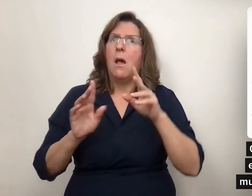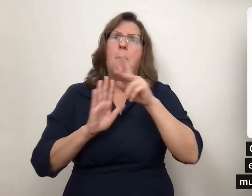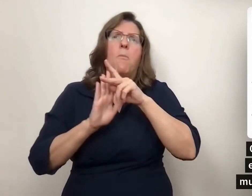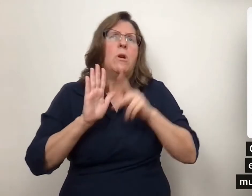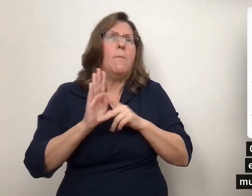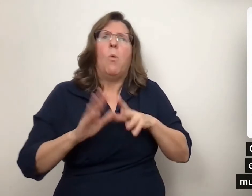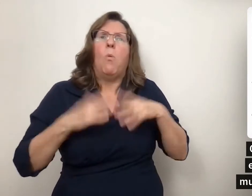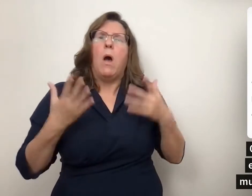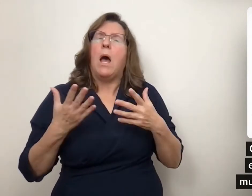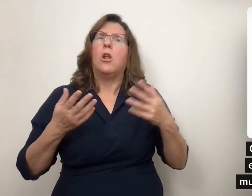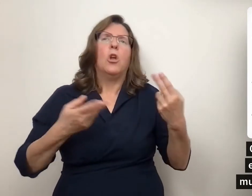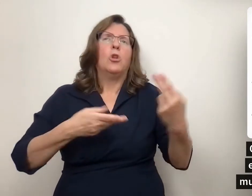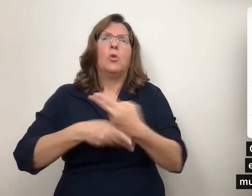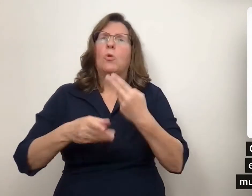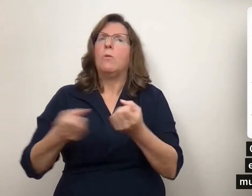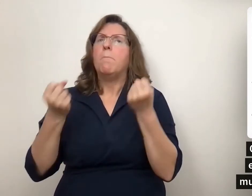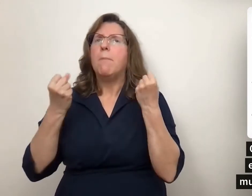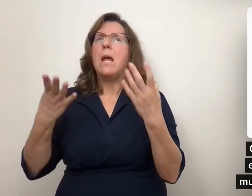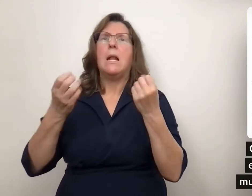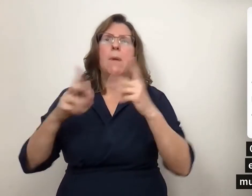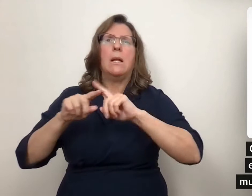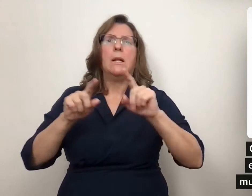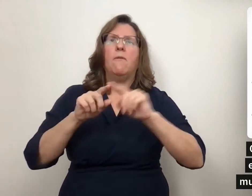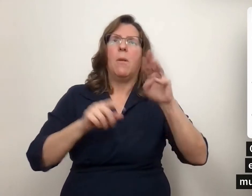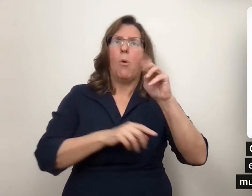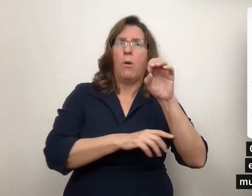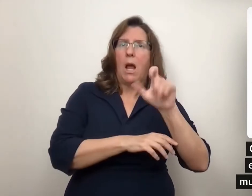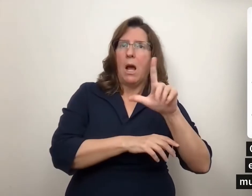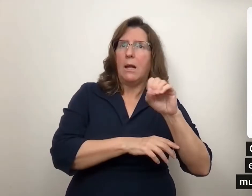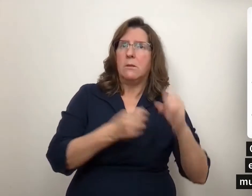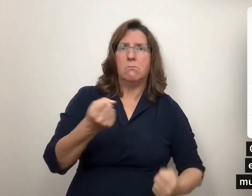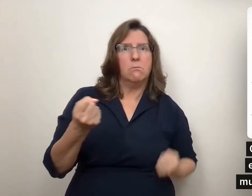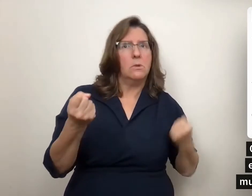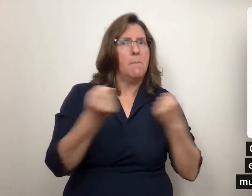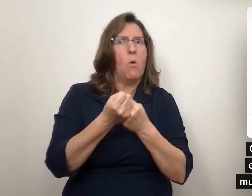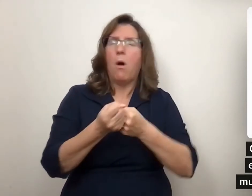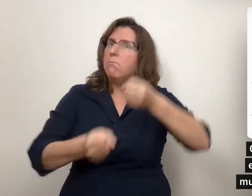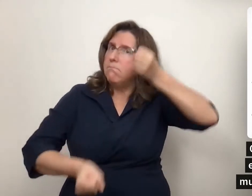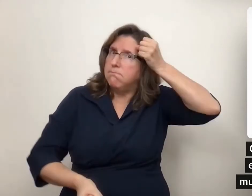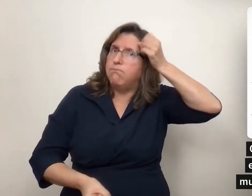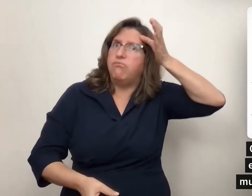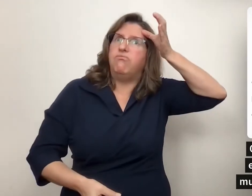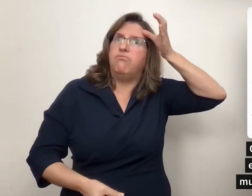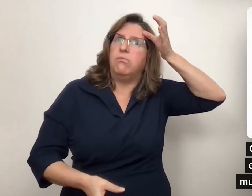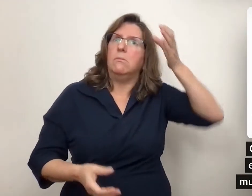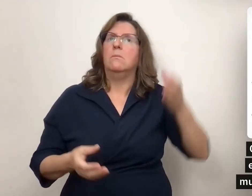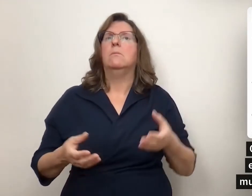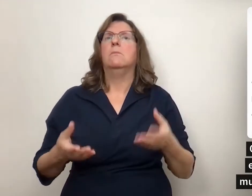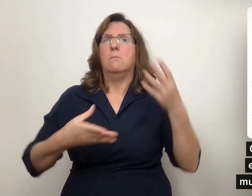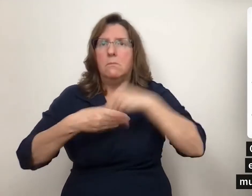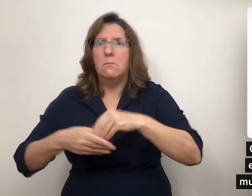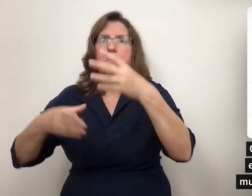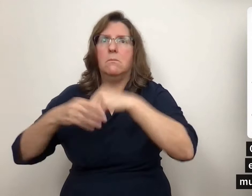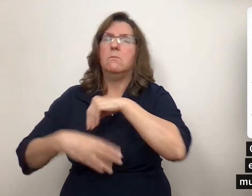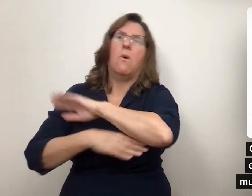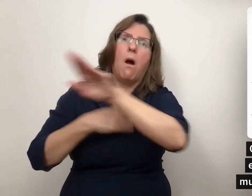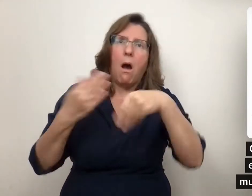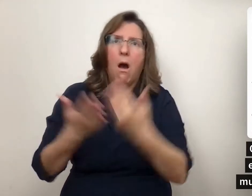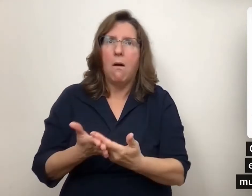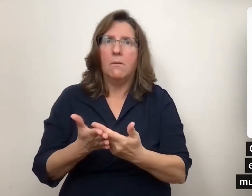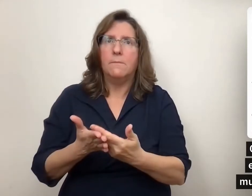The principle behind this approach is to incorporate as many modalities as possible in the learning process.